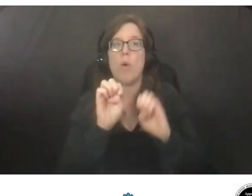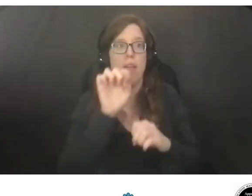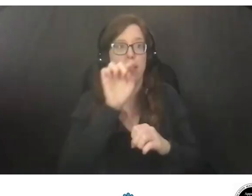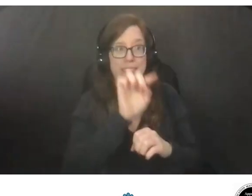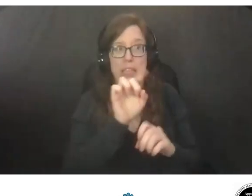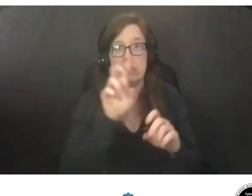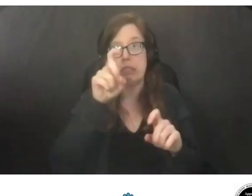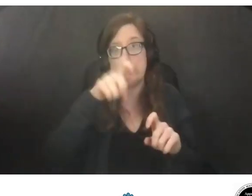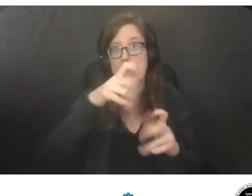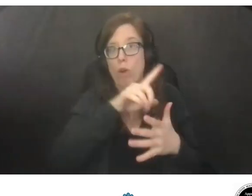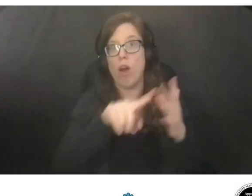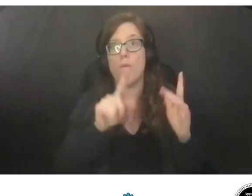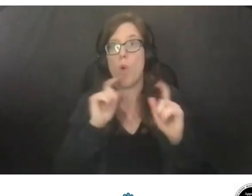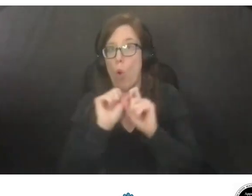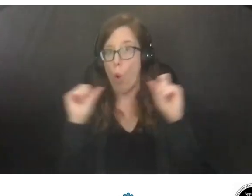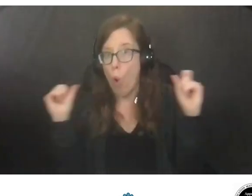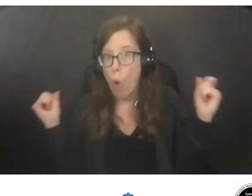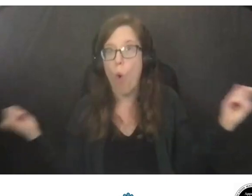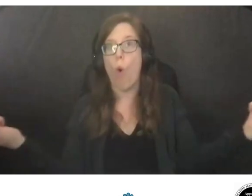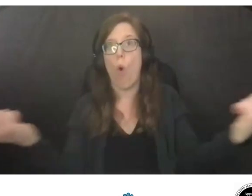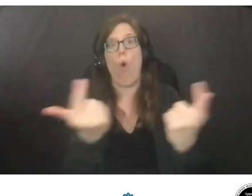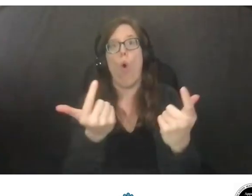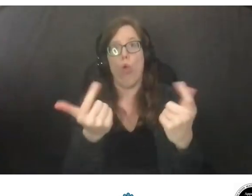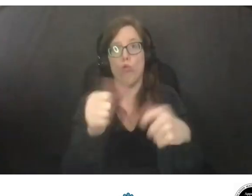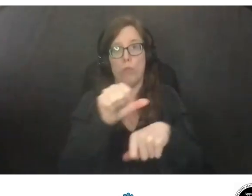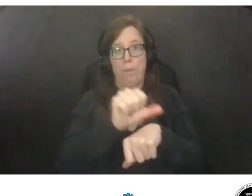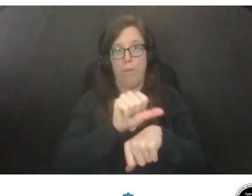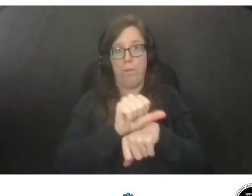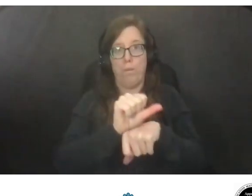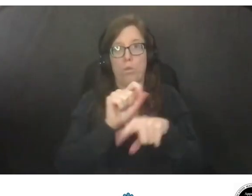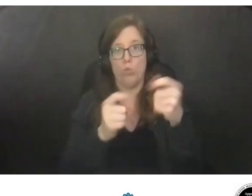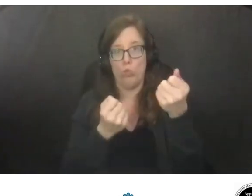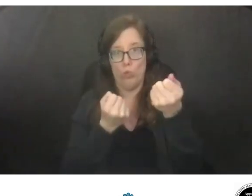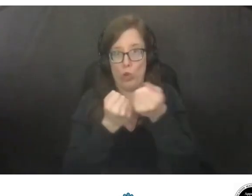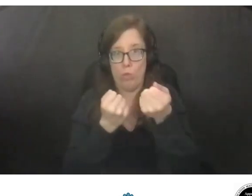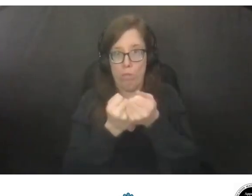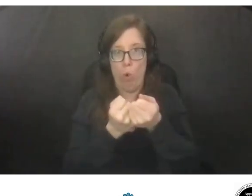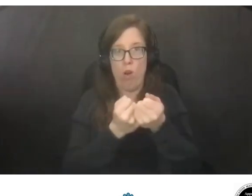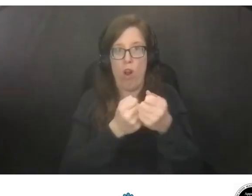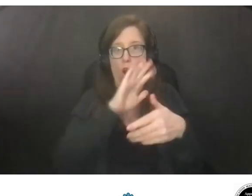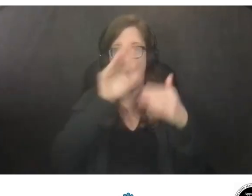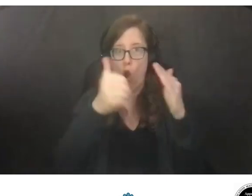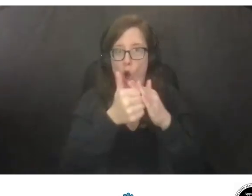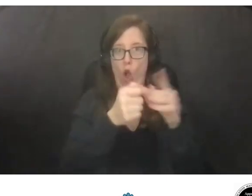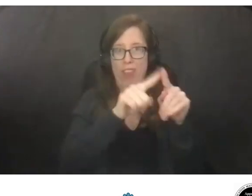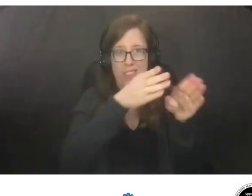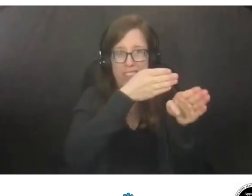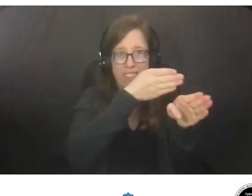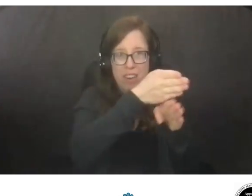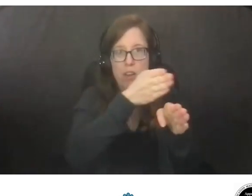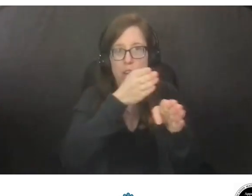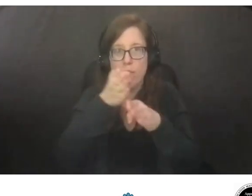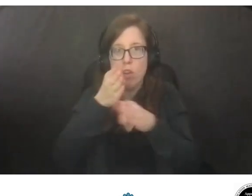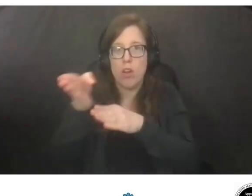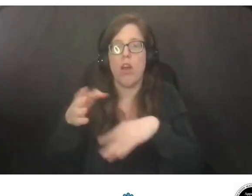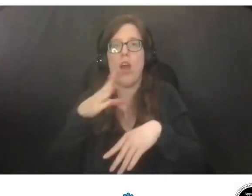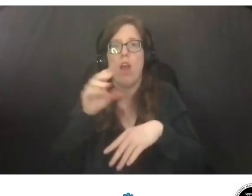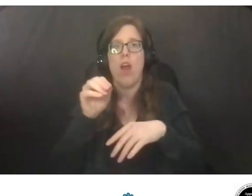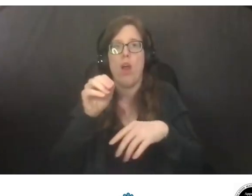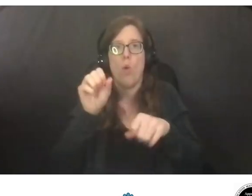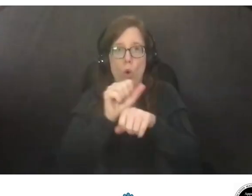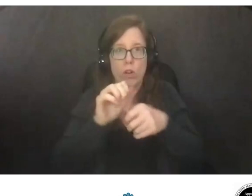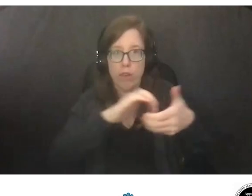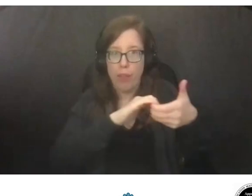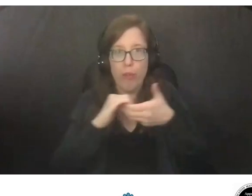But it's everybody's job to support these areas and to work together to determine